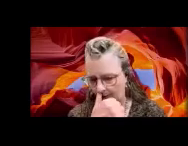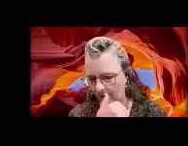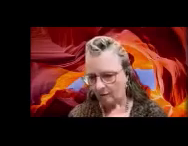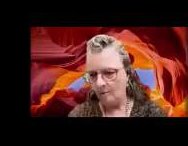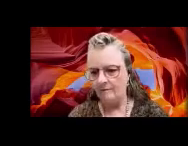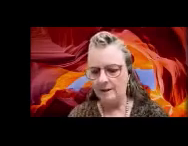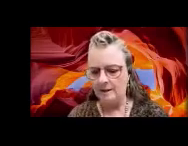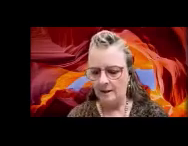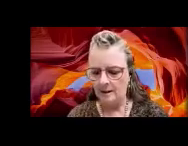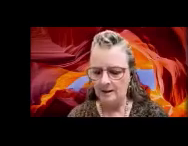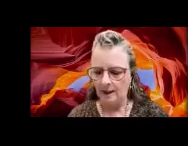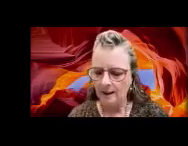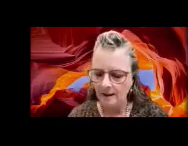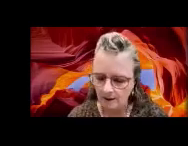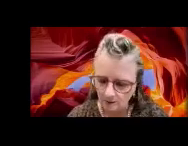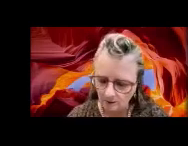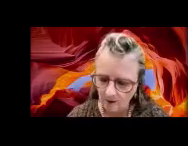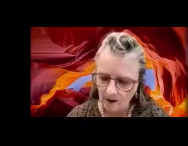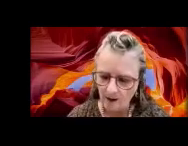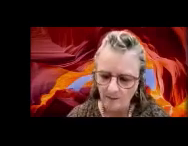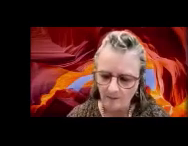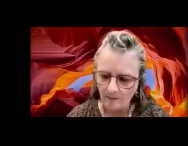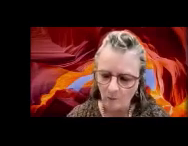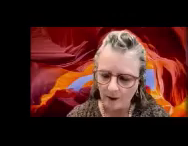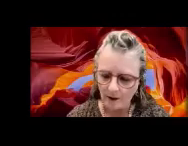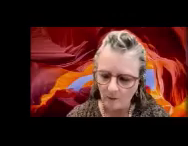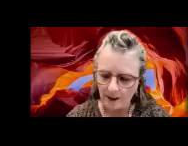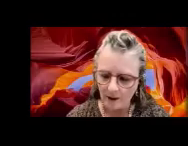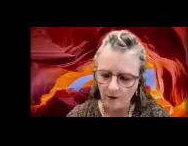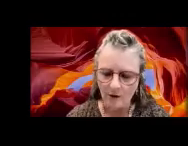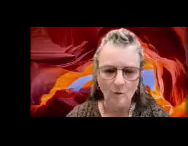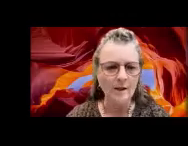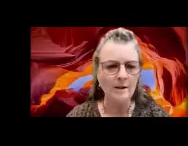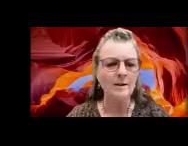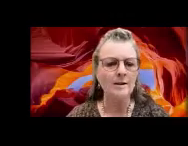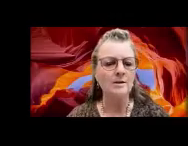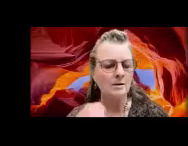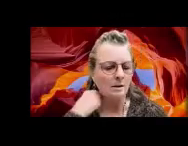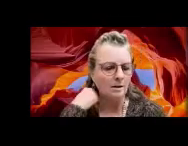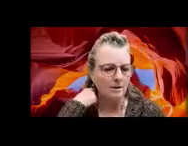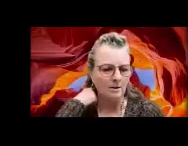follow the prevalence studies like I do, one one in 31. Is our